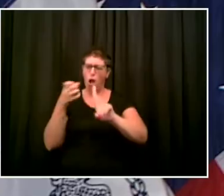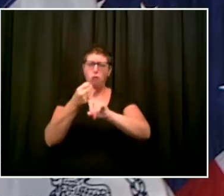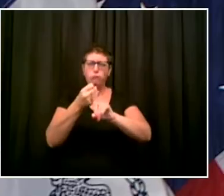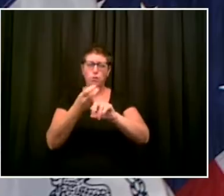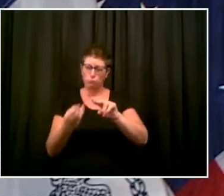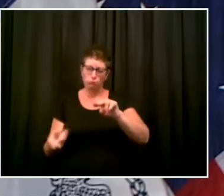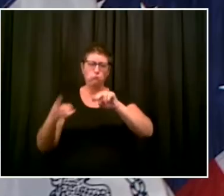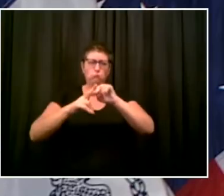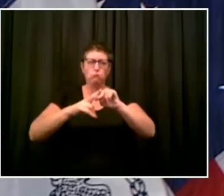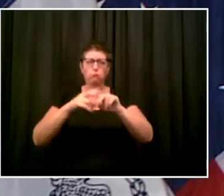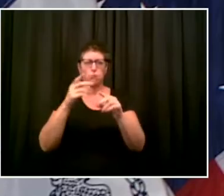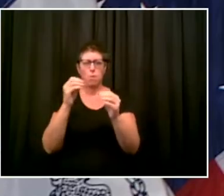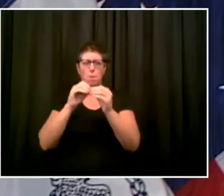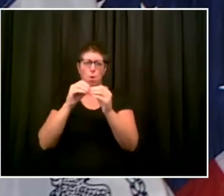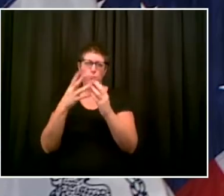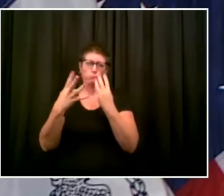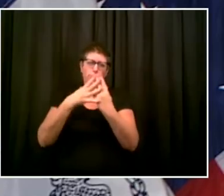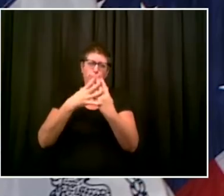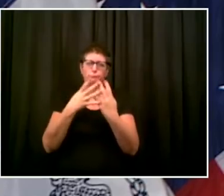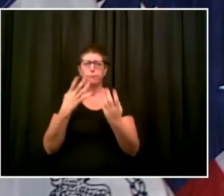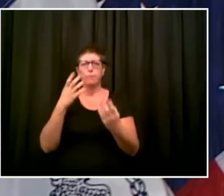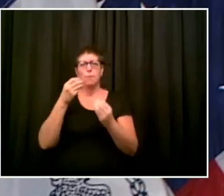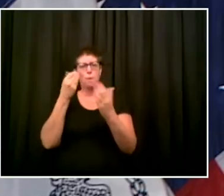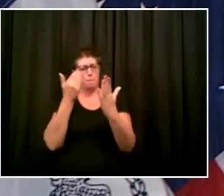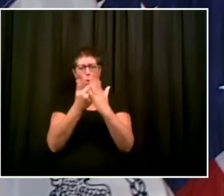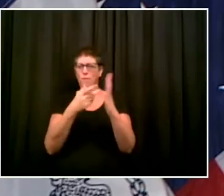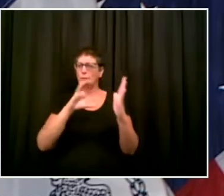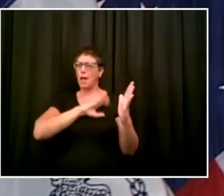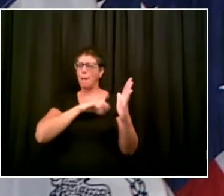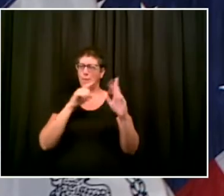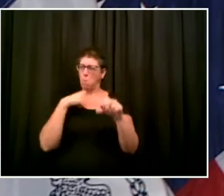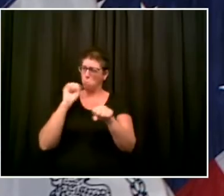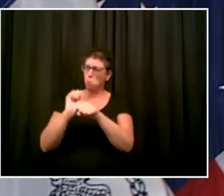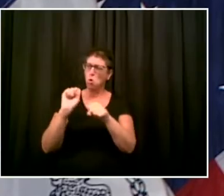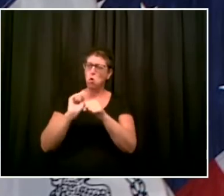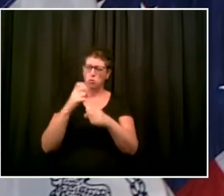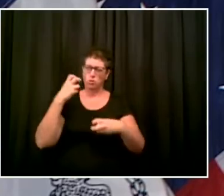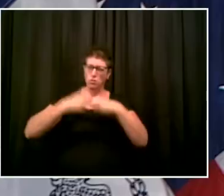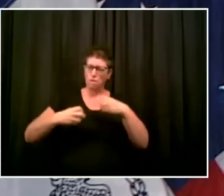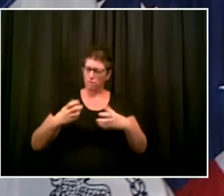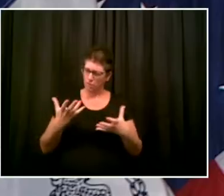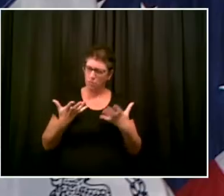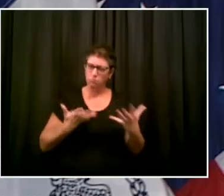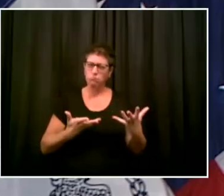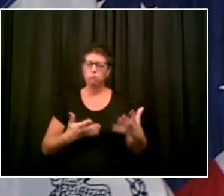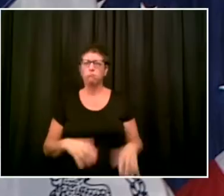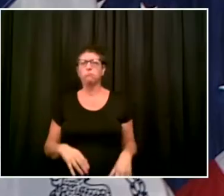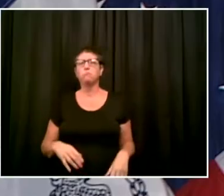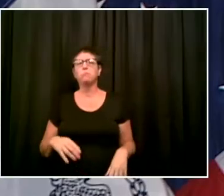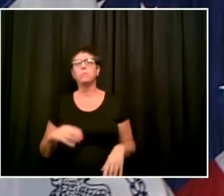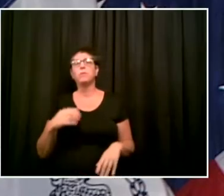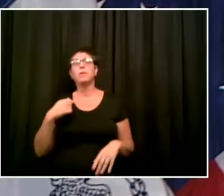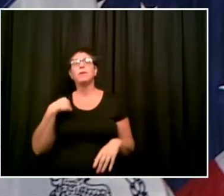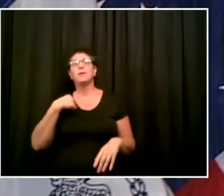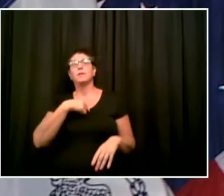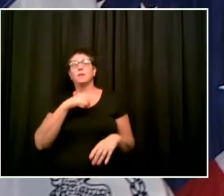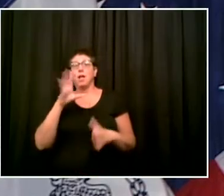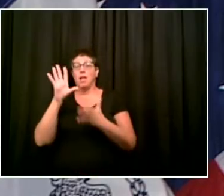THE BOTTOM LINE IS WE JUST HAVE TO STEADILY O D E THWORK, THE GUN ARRESTS COMING UP, COOPERATION WITH COMMUNITY MEMBERS TO STOP CRIME COMING UP. SHOWING THOSE INSTANCES OF THE HARD WORK THE